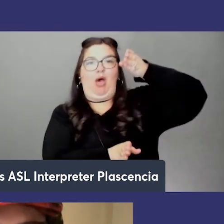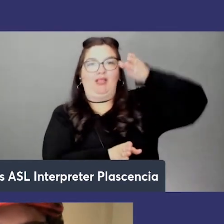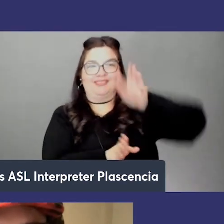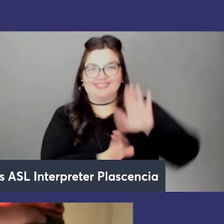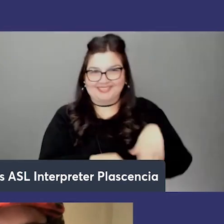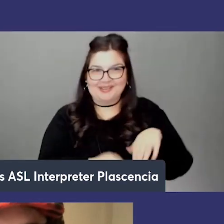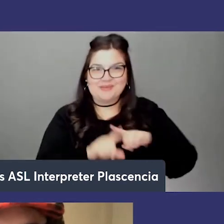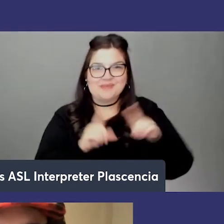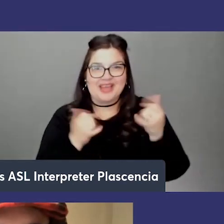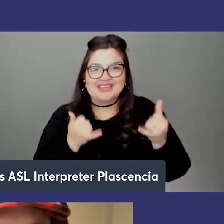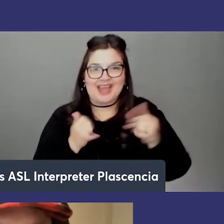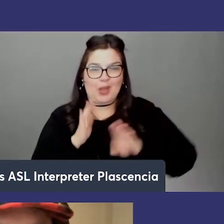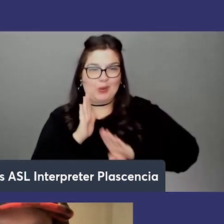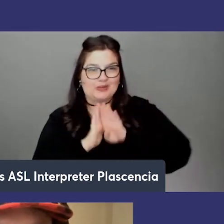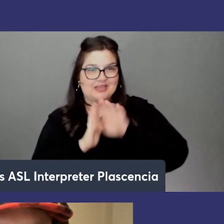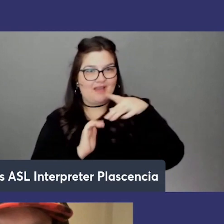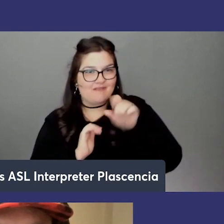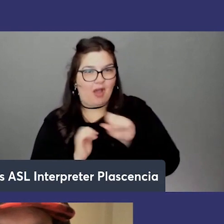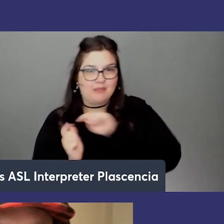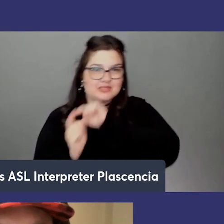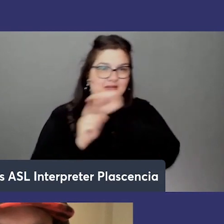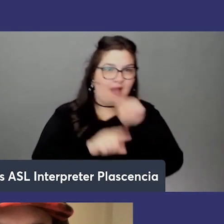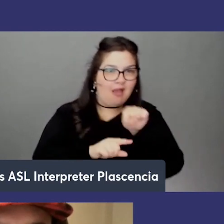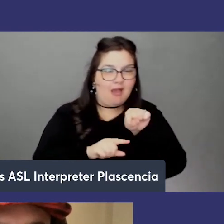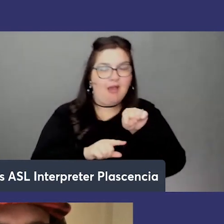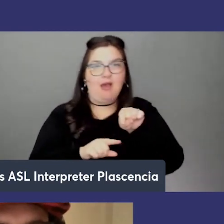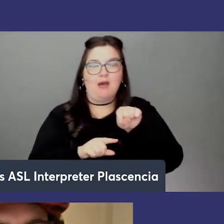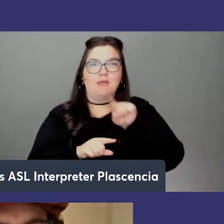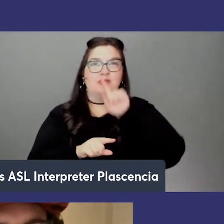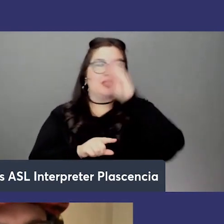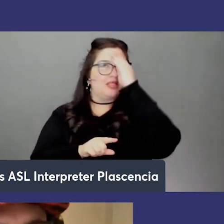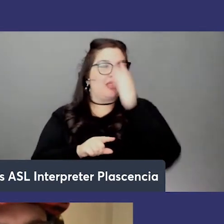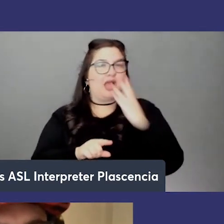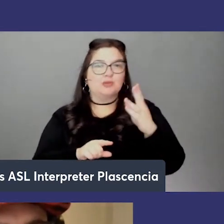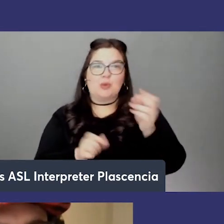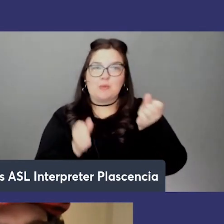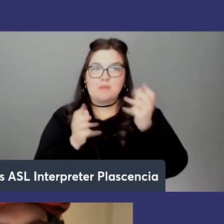DevOps come, and many of the users of AWS that we see today,